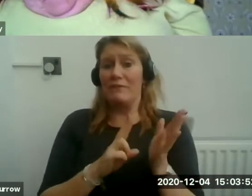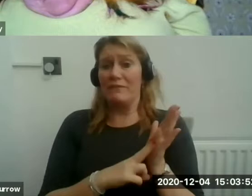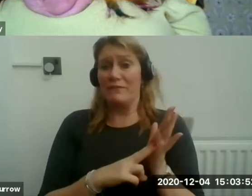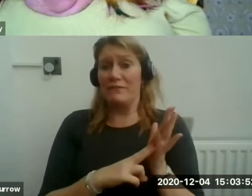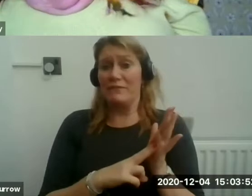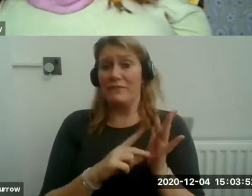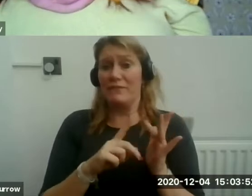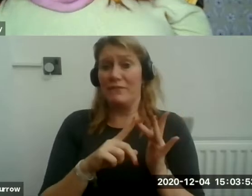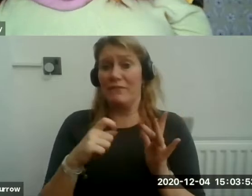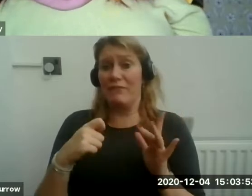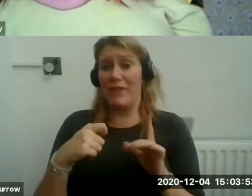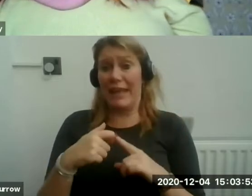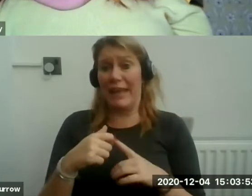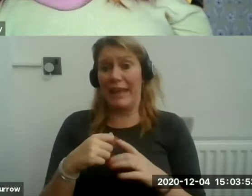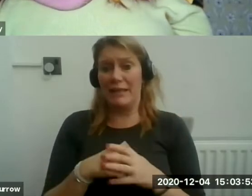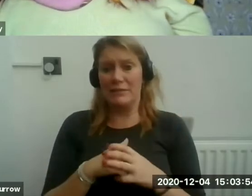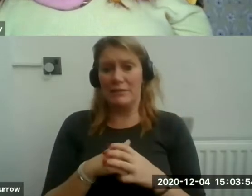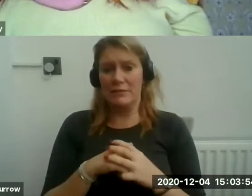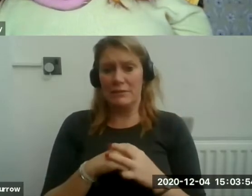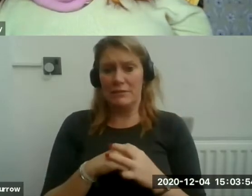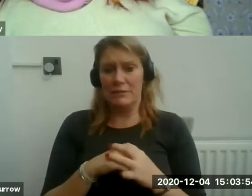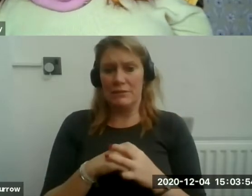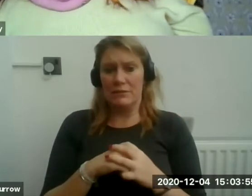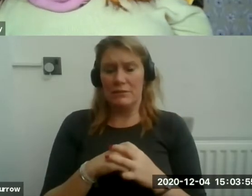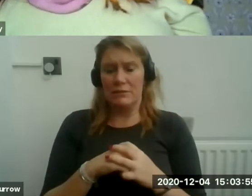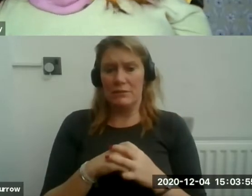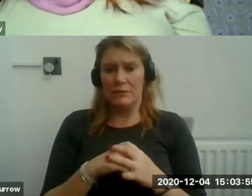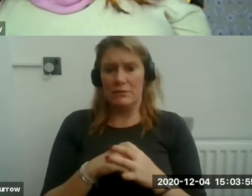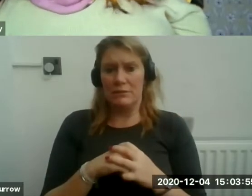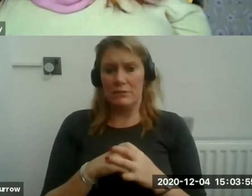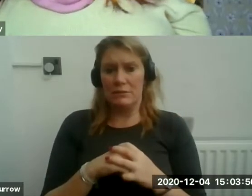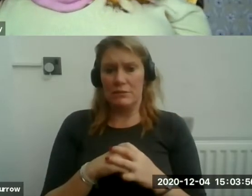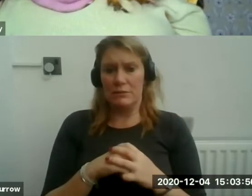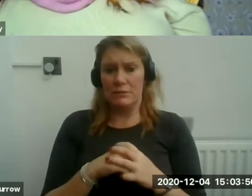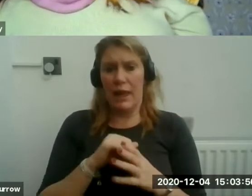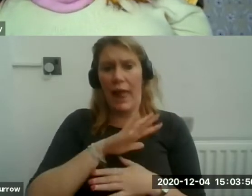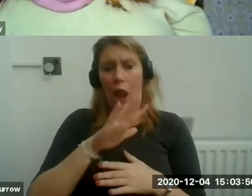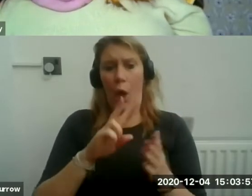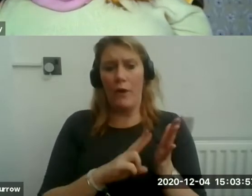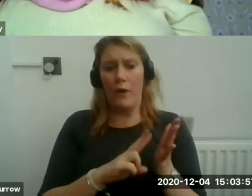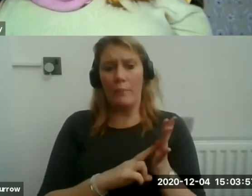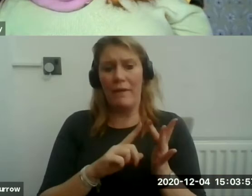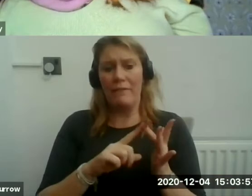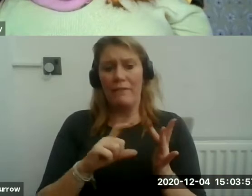And Vici? Hello, hi, yes. I'm Vici, I'm a